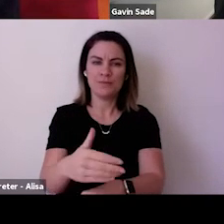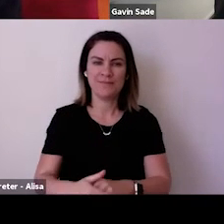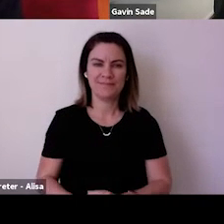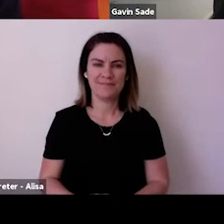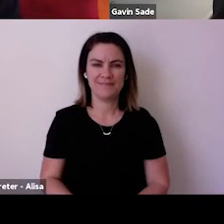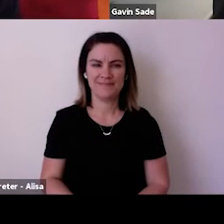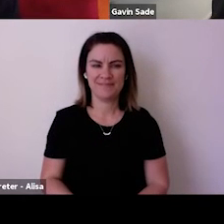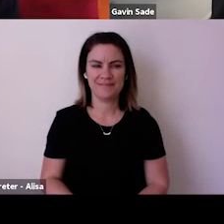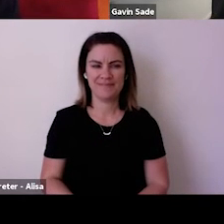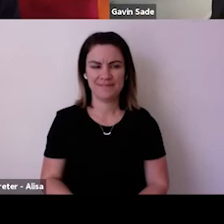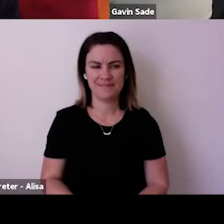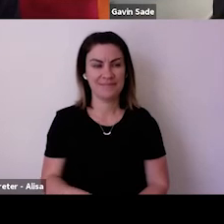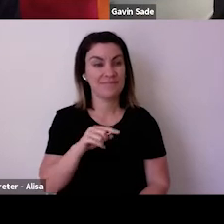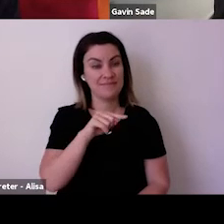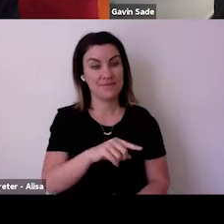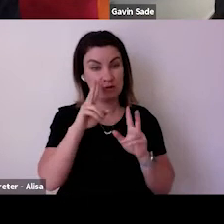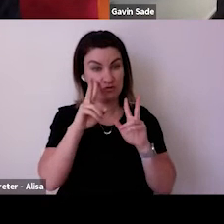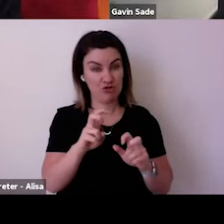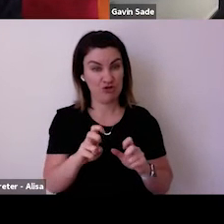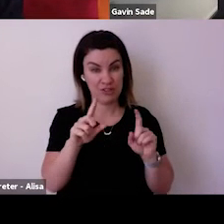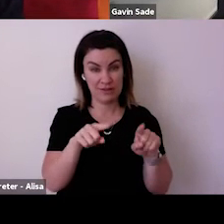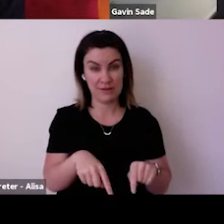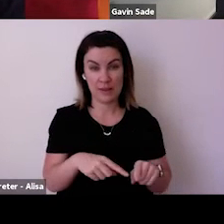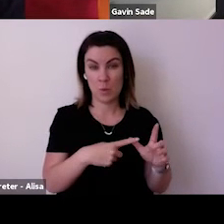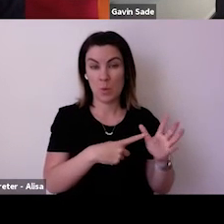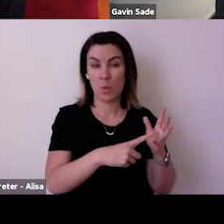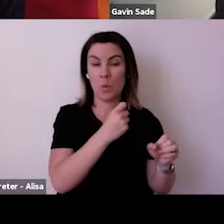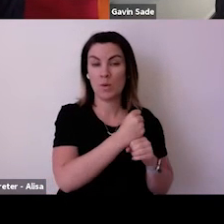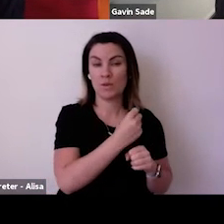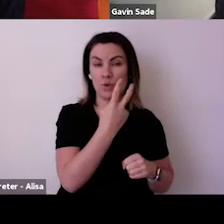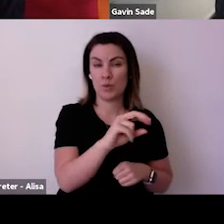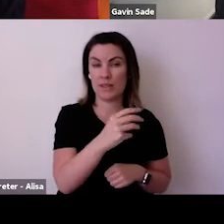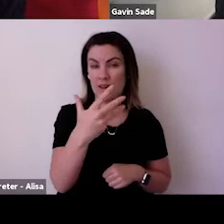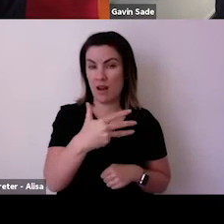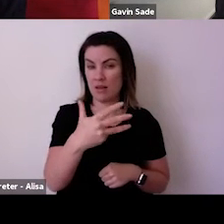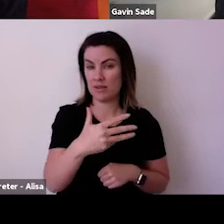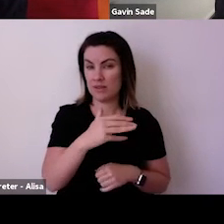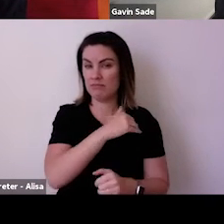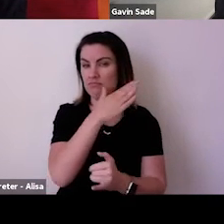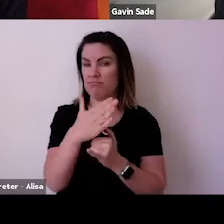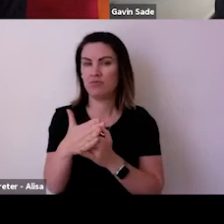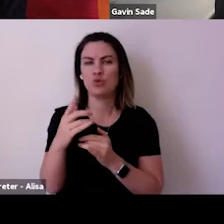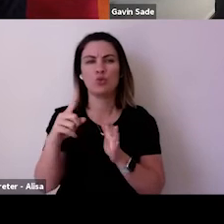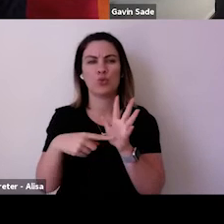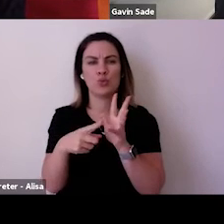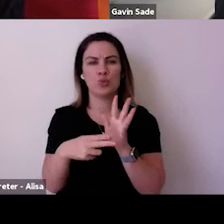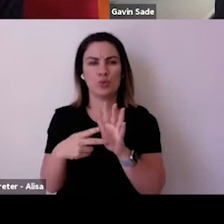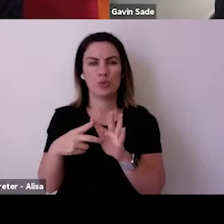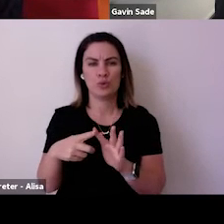We conducted this research between August 2019 and June 2020 and we focused on seven situated creative